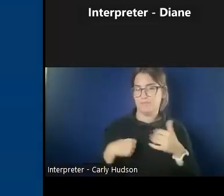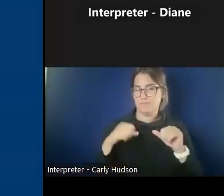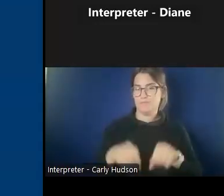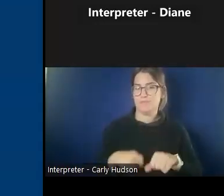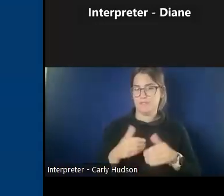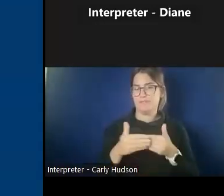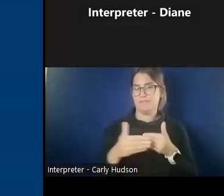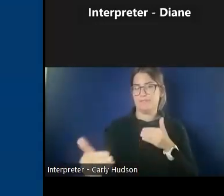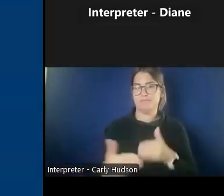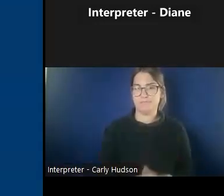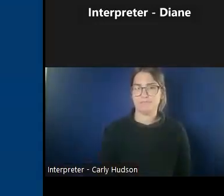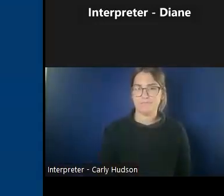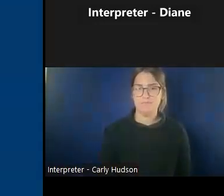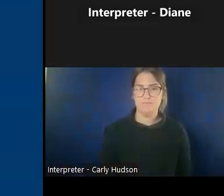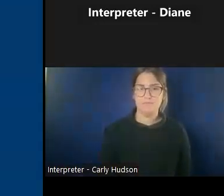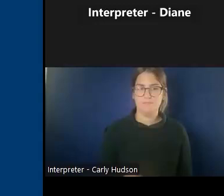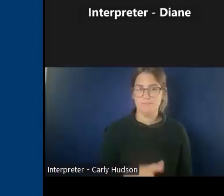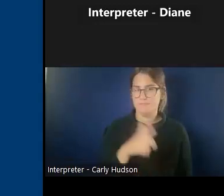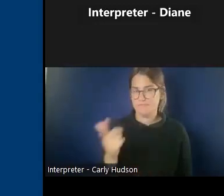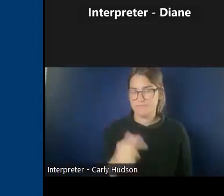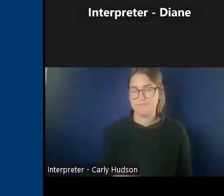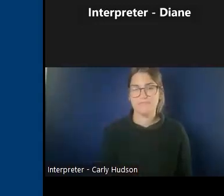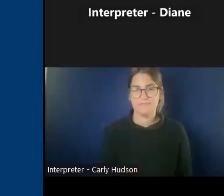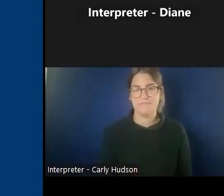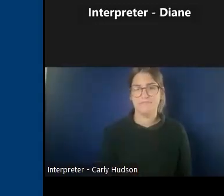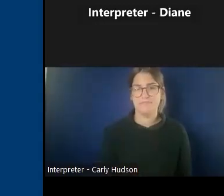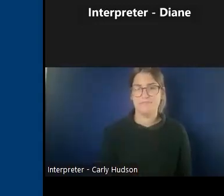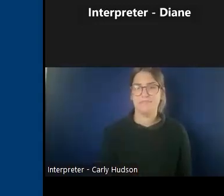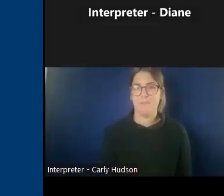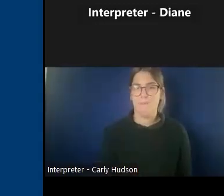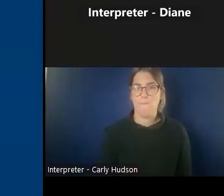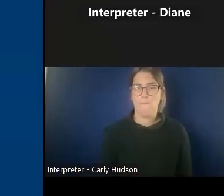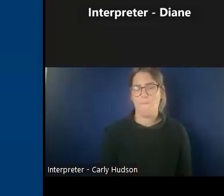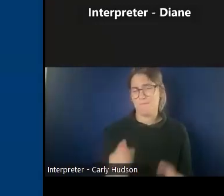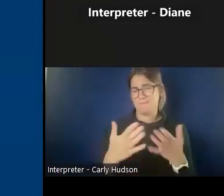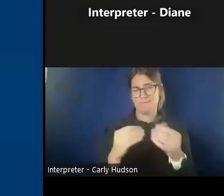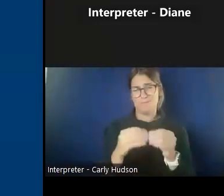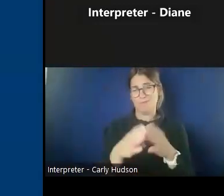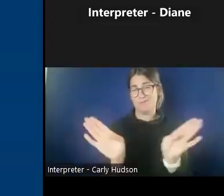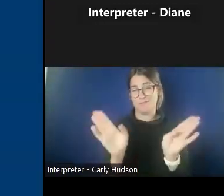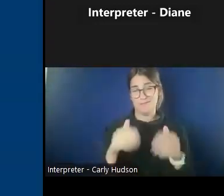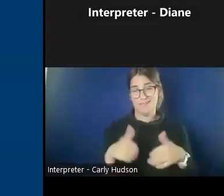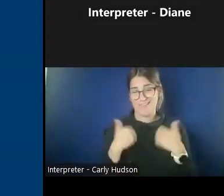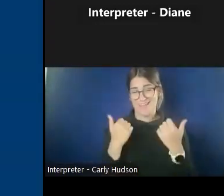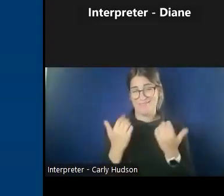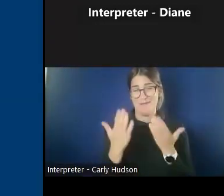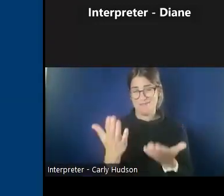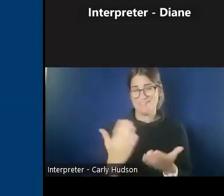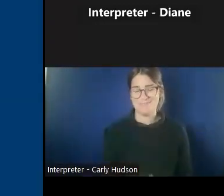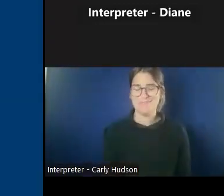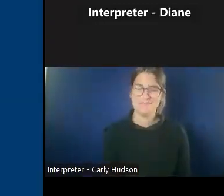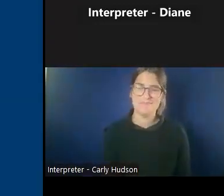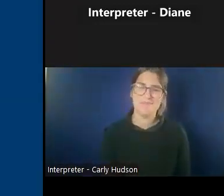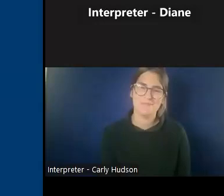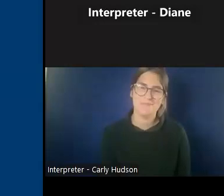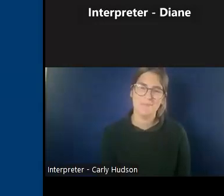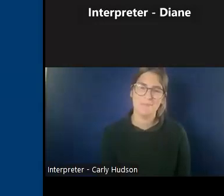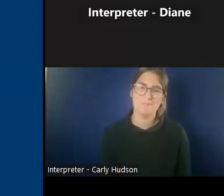so I guess that's a general life goal recommendation too yeah I think I would